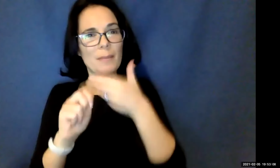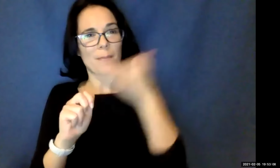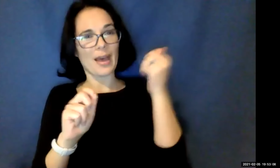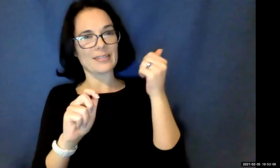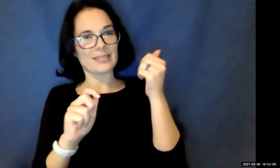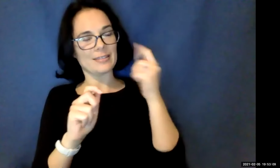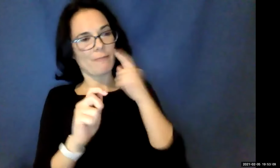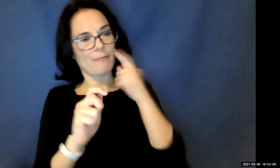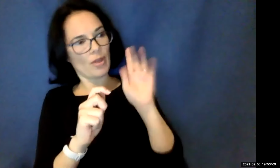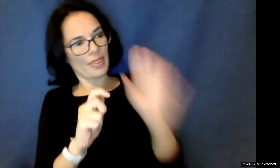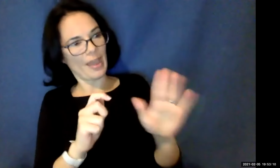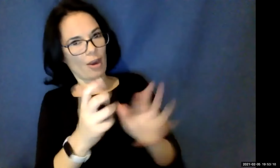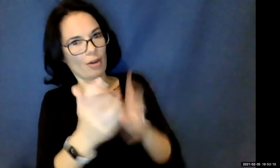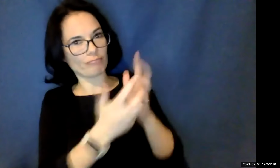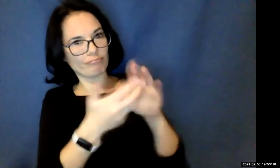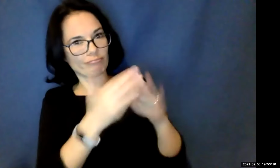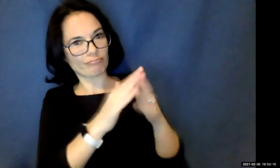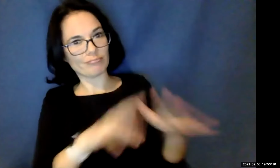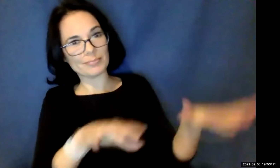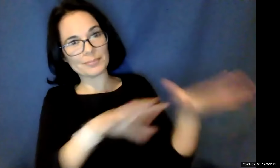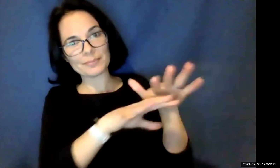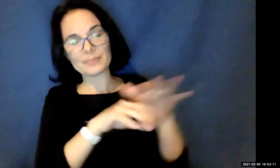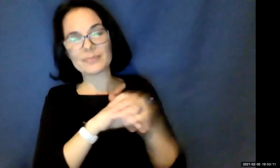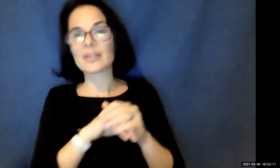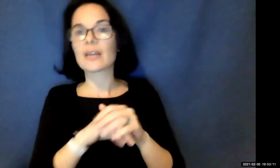In the Facebook comments, I’m seeing another question.